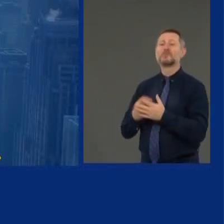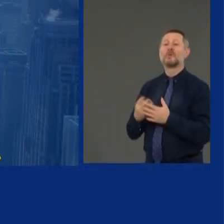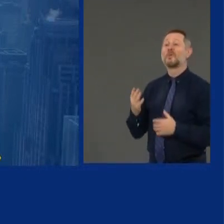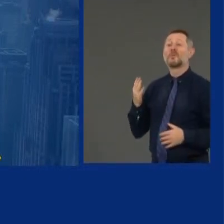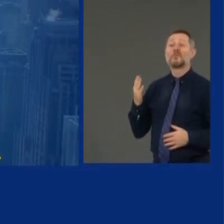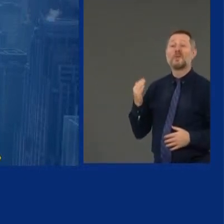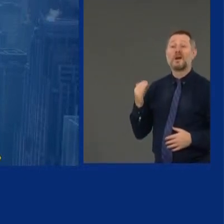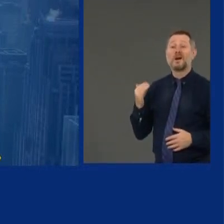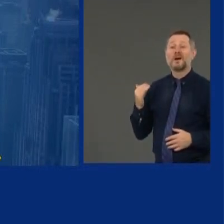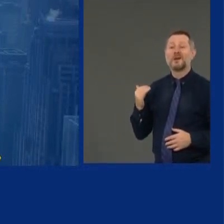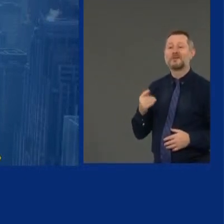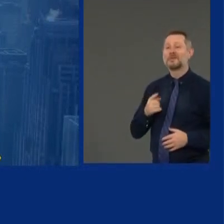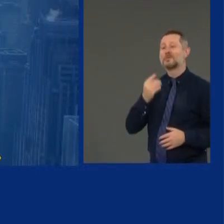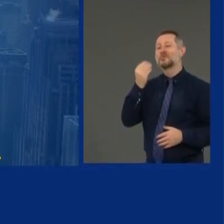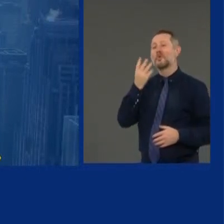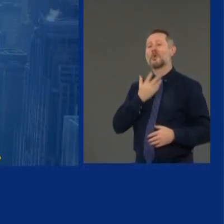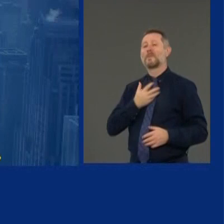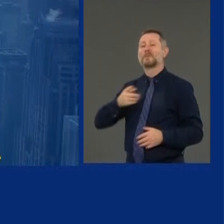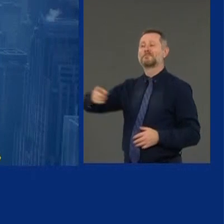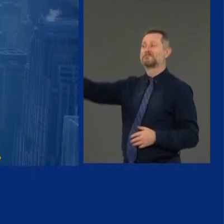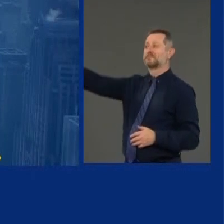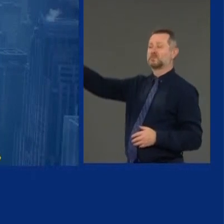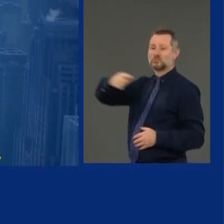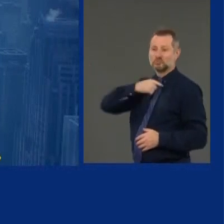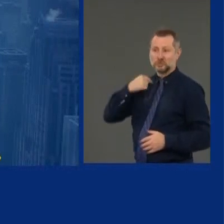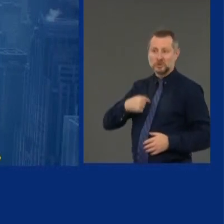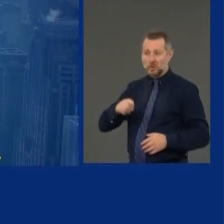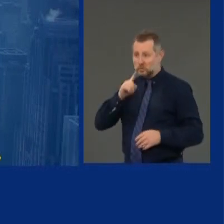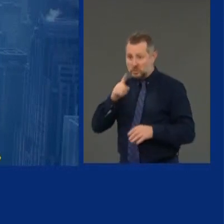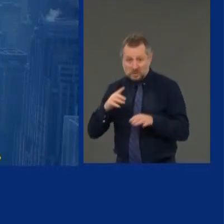DID WE SCREEN THOSE PEOPLE? FEDERAL GOVERNMENT DIDN'T SCREEN THOSE PEOPLE. BECAUSE THE VIRUS WAS SUPPOSED